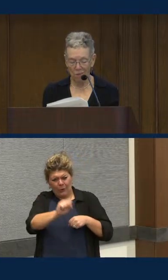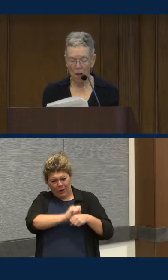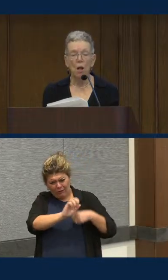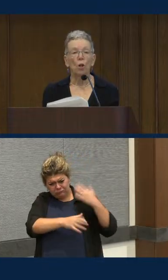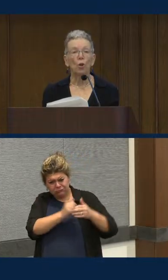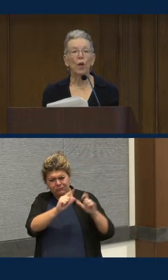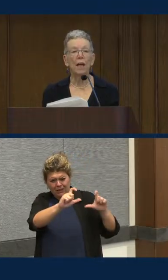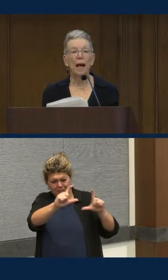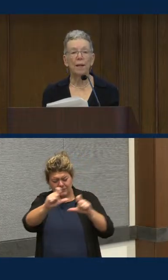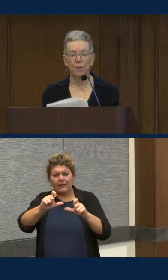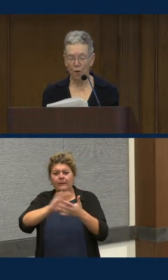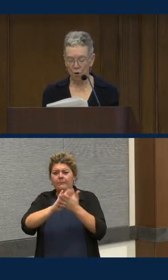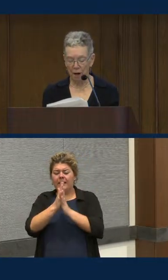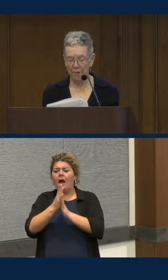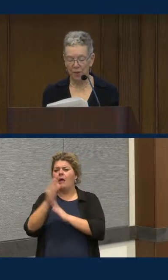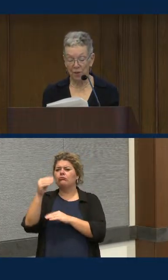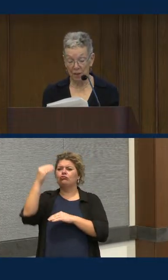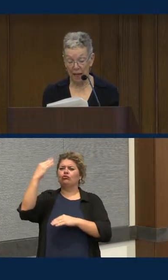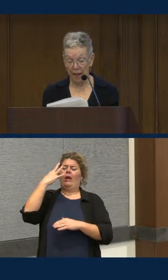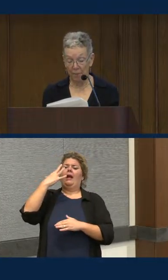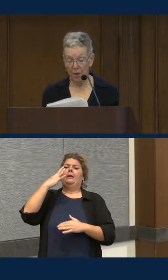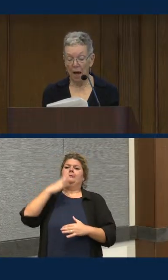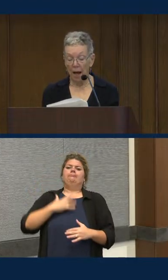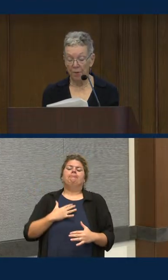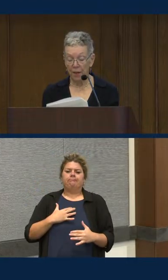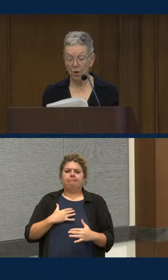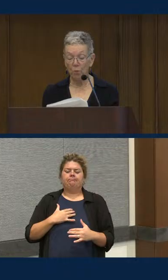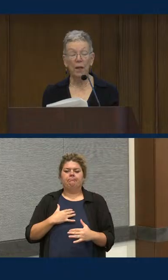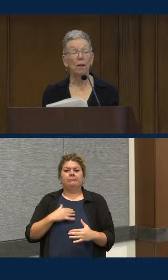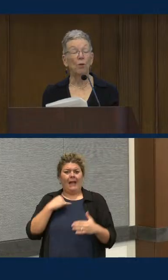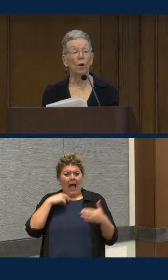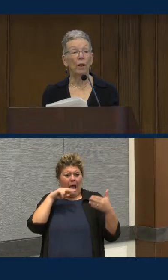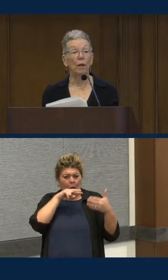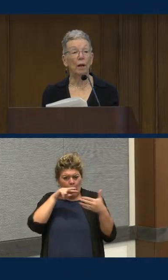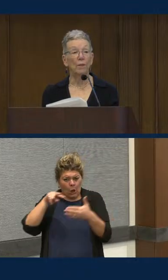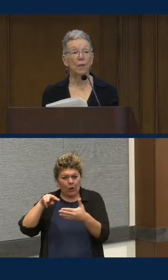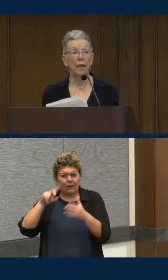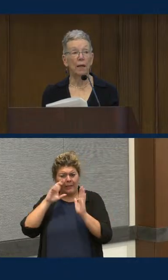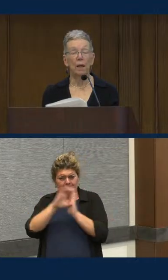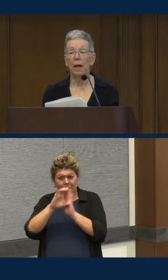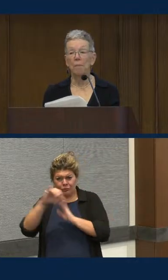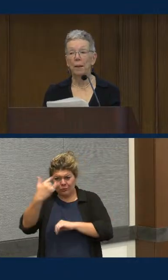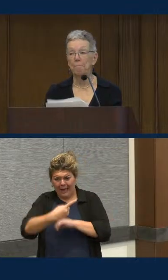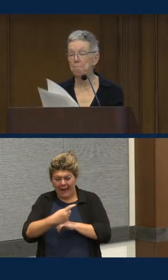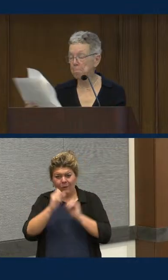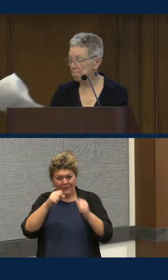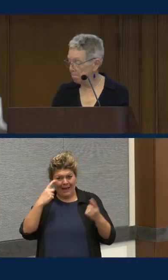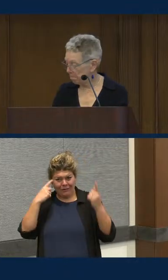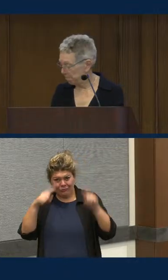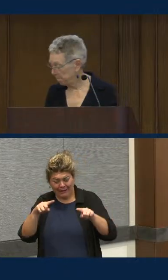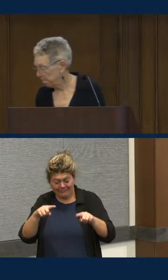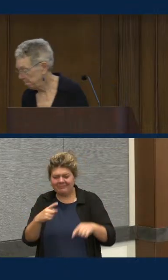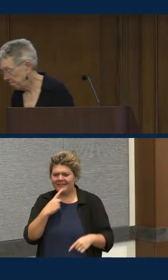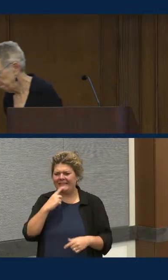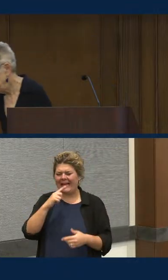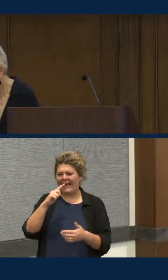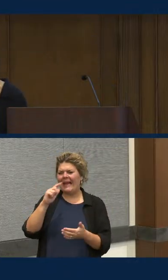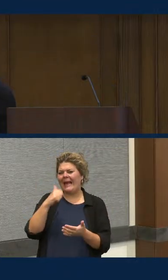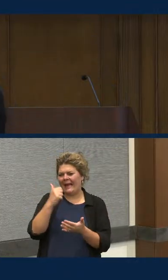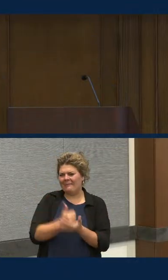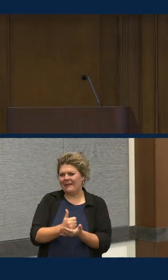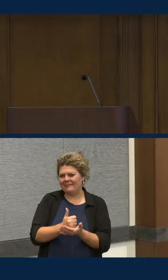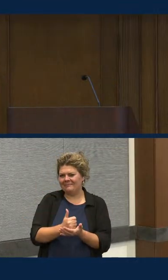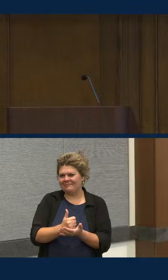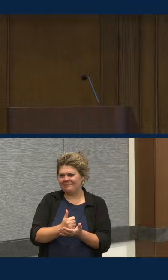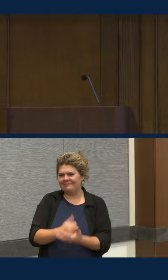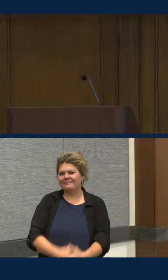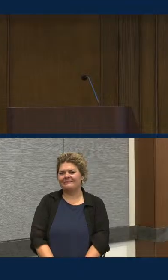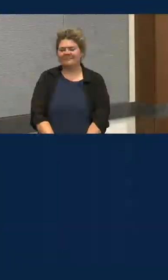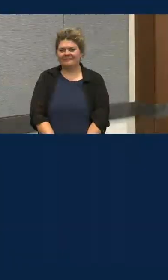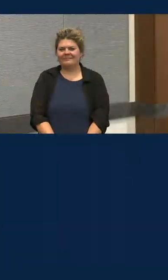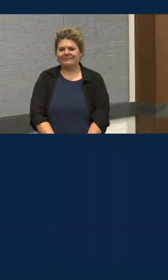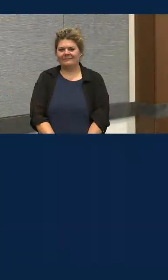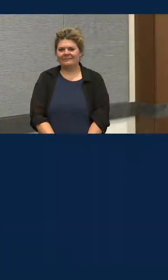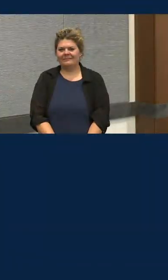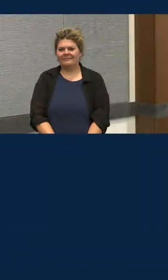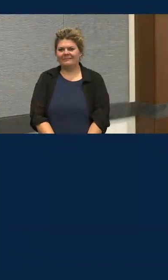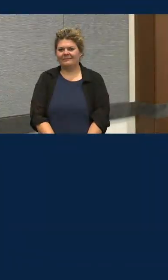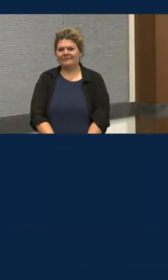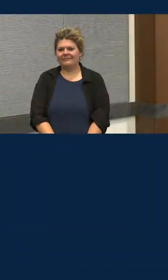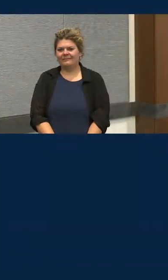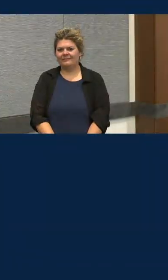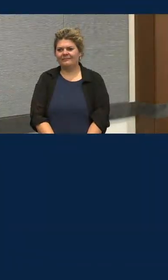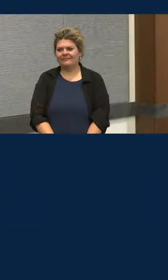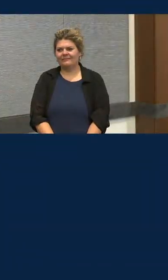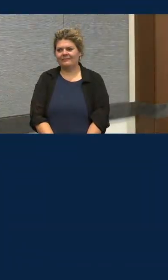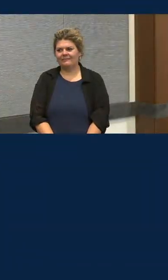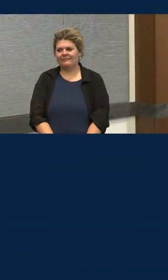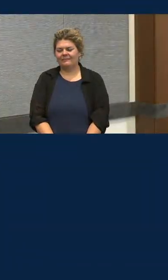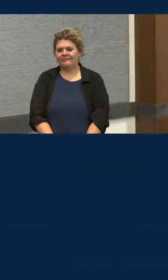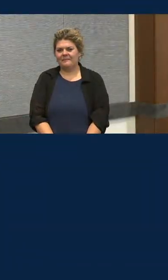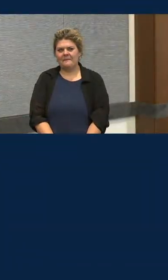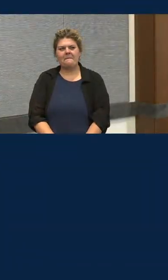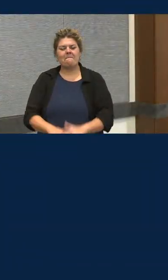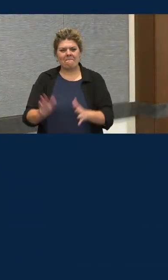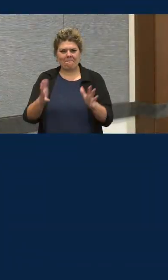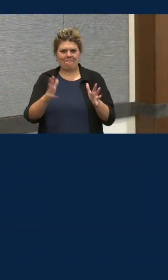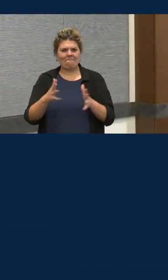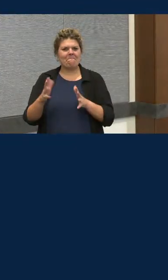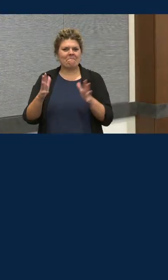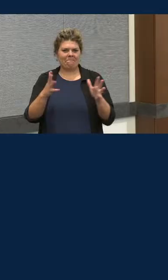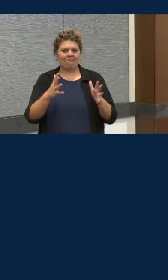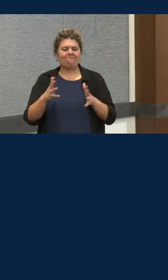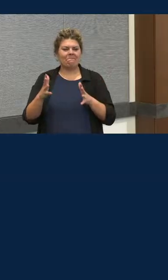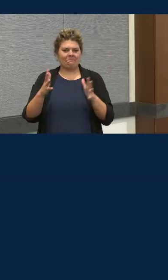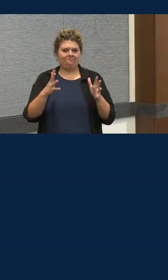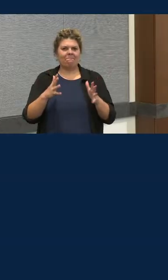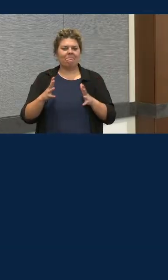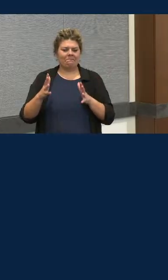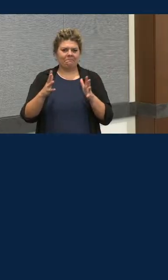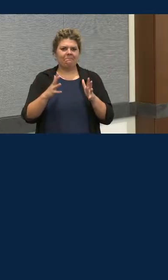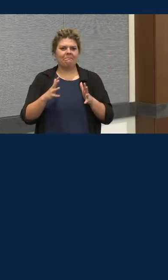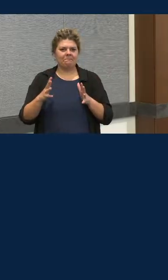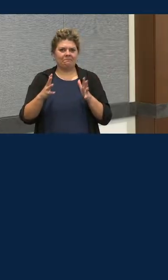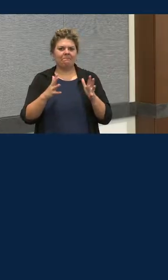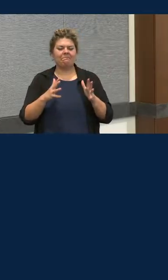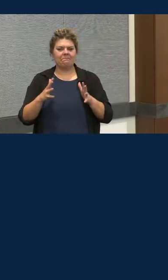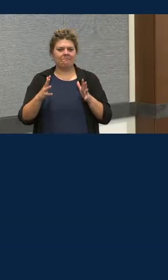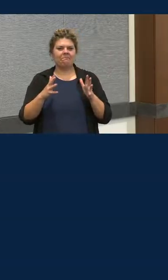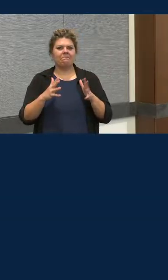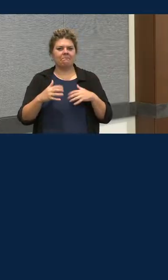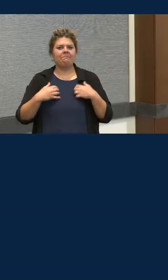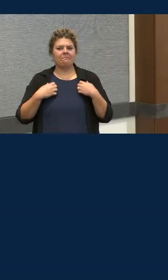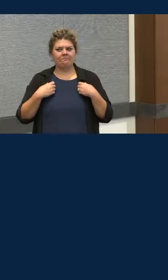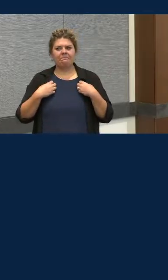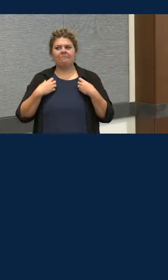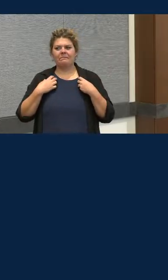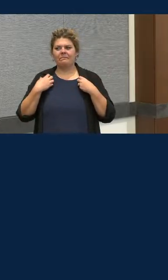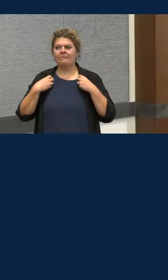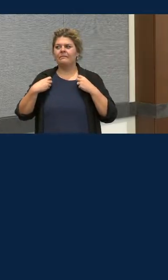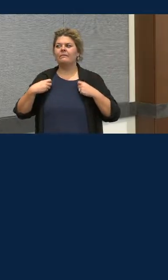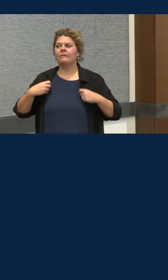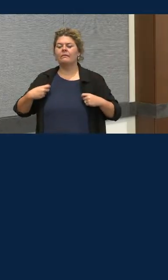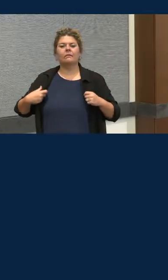today, I think that we can agree